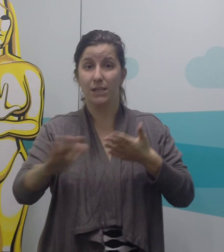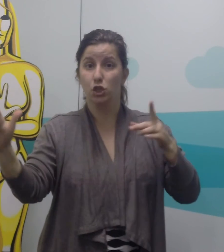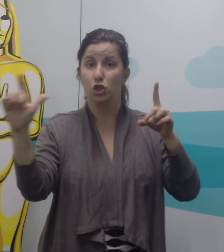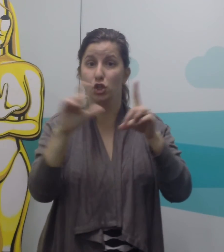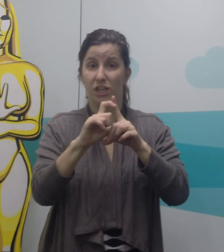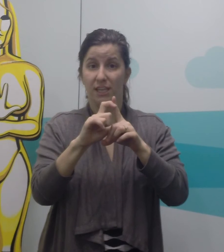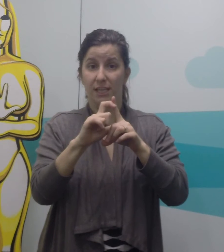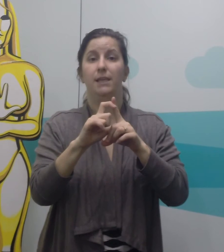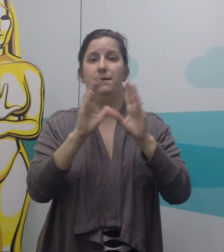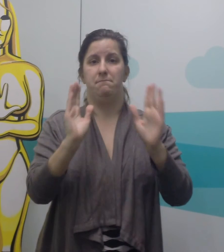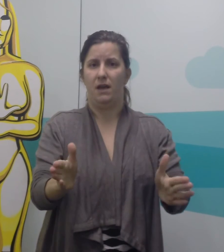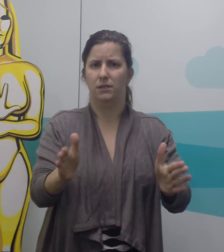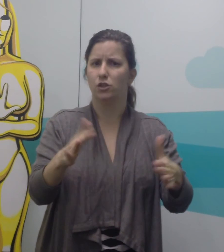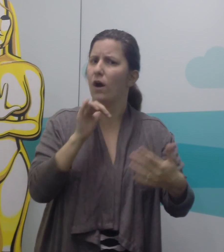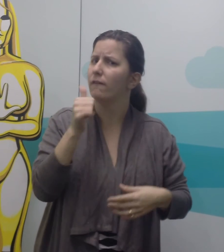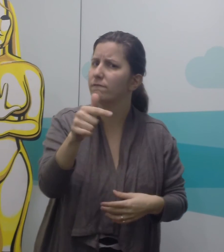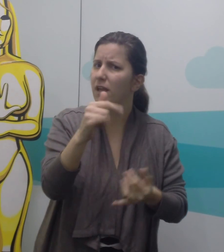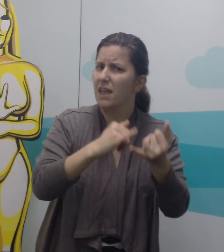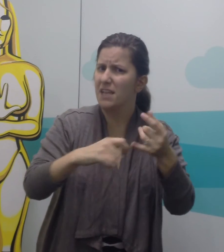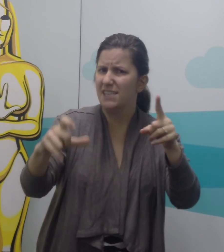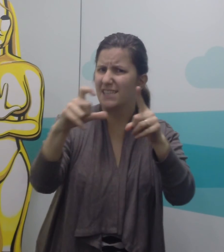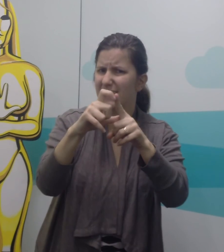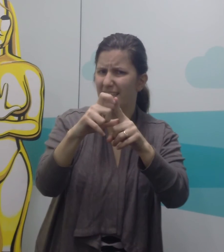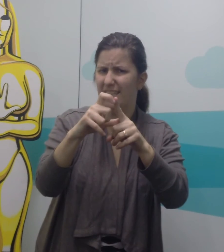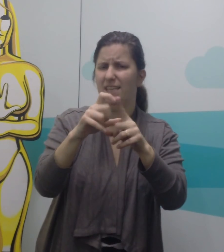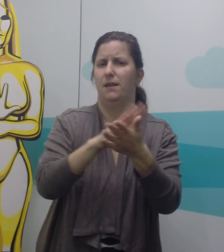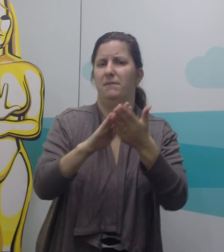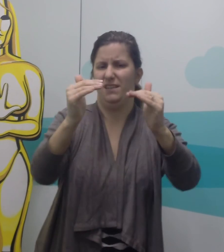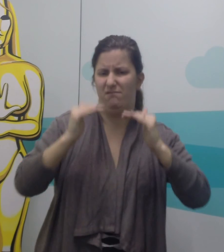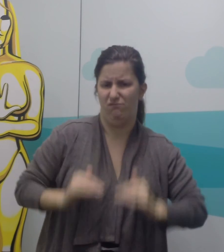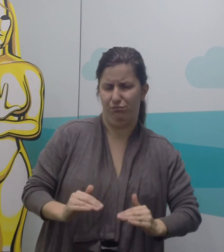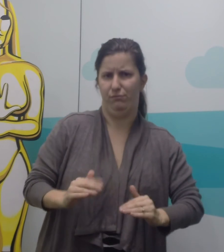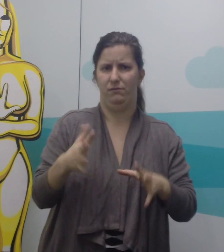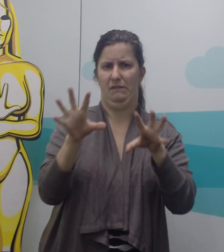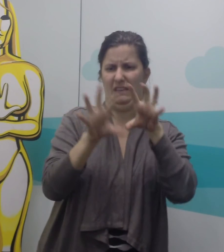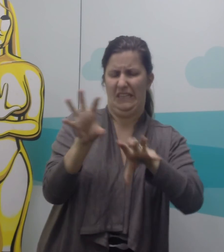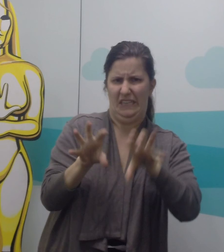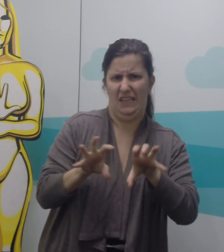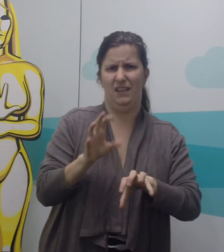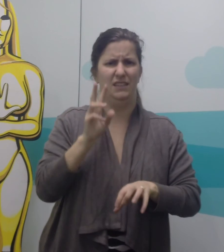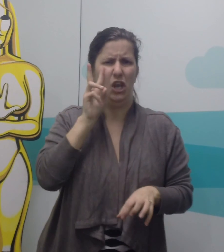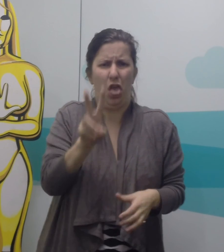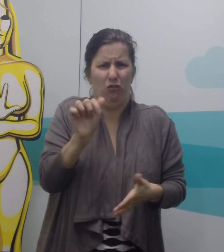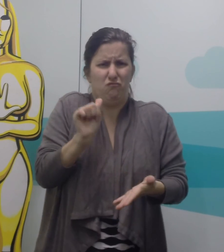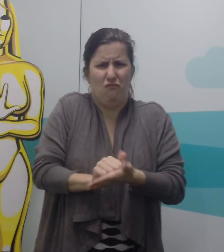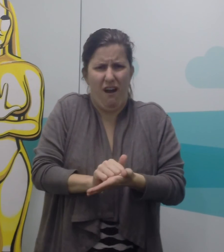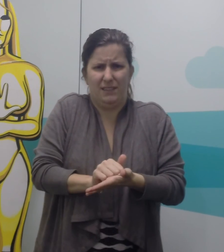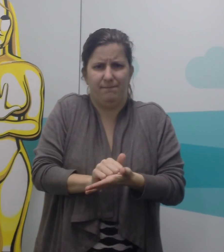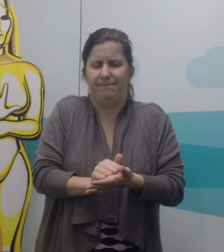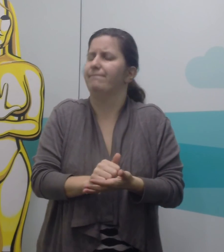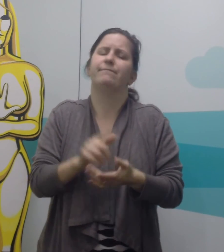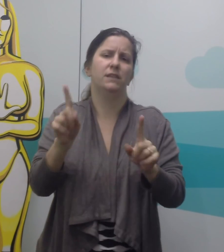The film must be in HD, not SD. If in SD, its a low quality, all fuzzy and doesn't look right, it will be disqualified